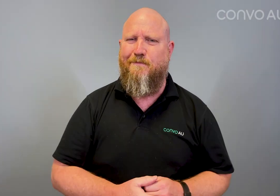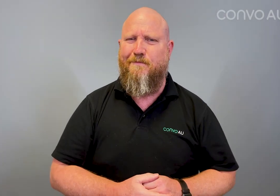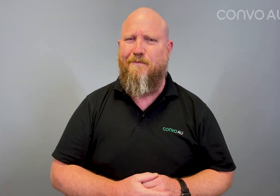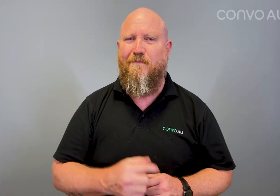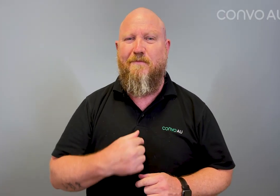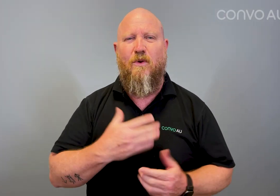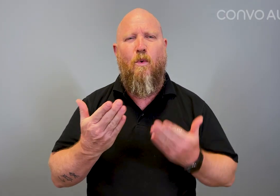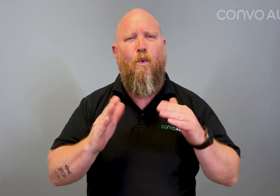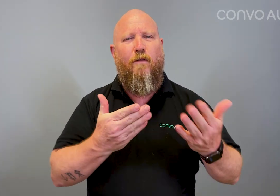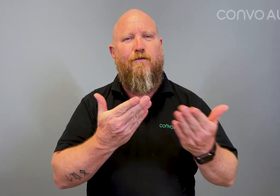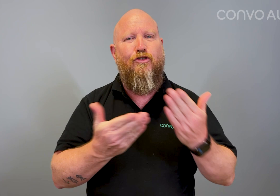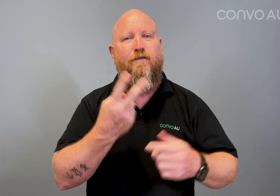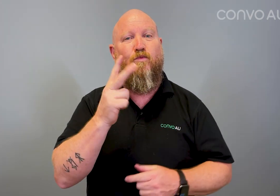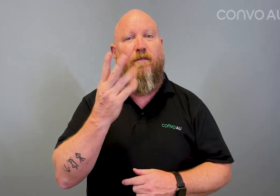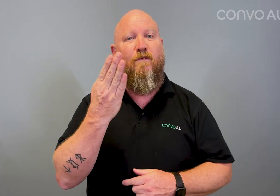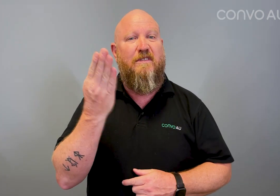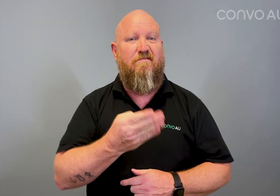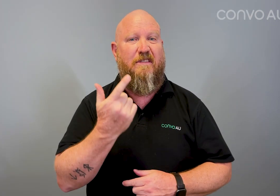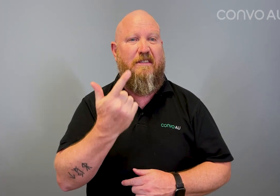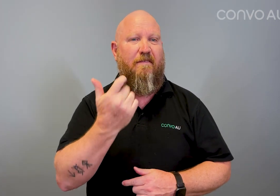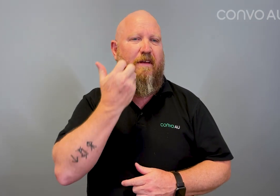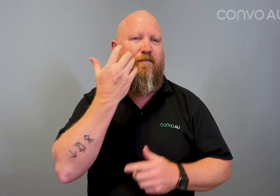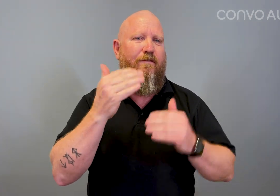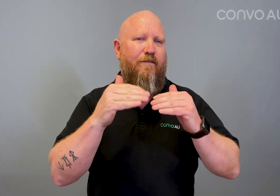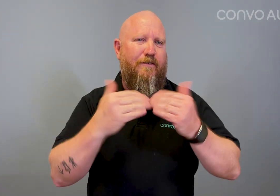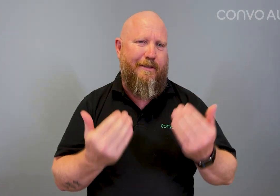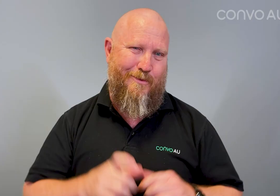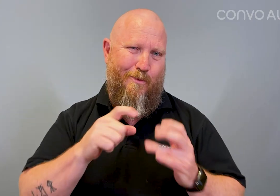we offer the service 24 hours a day, 7 days a week.